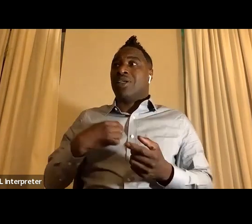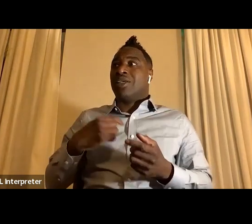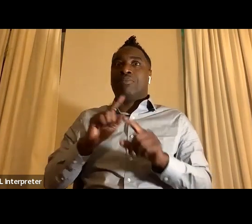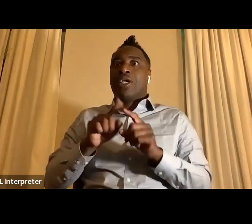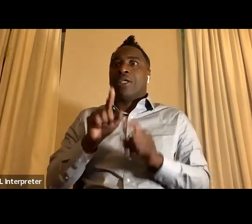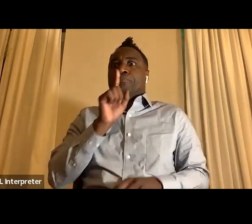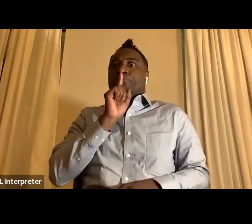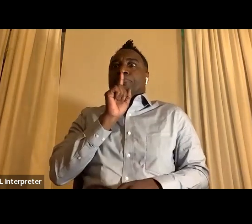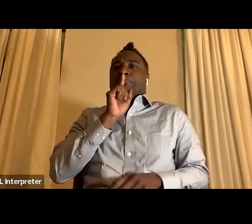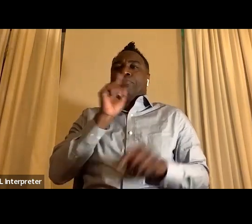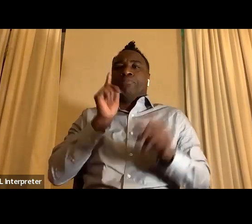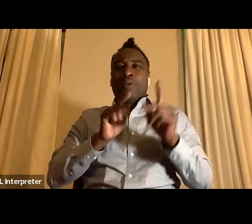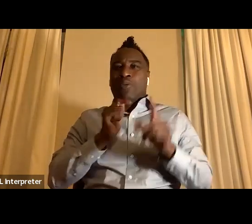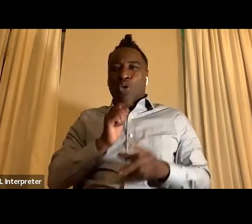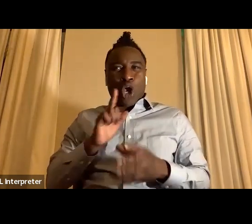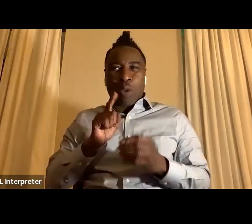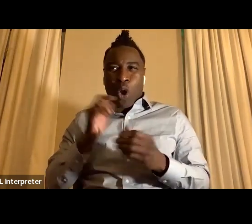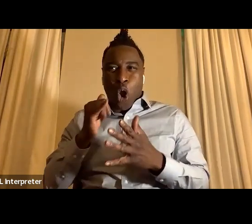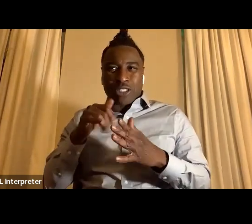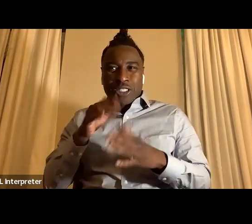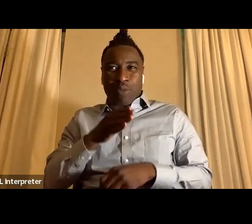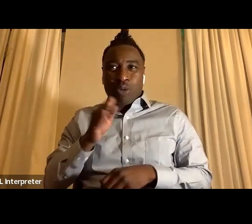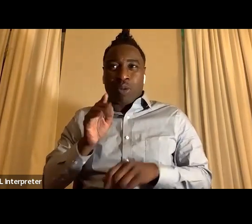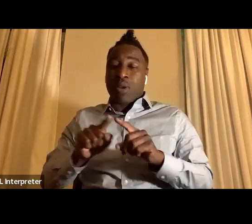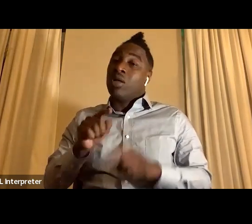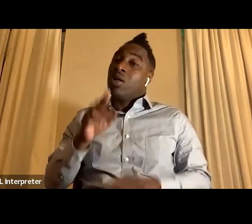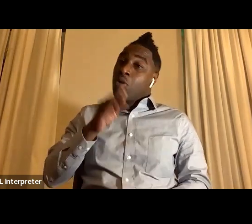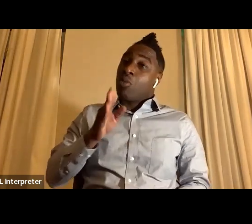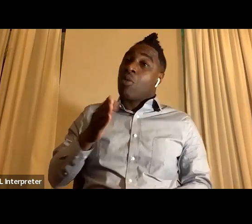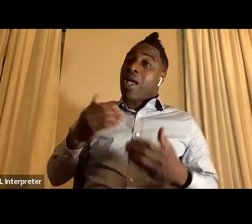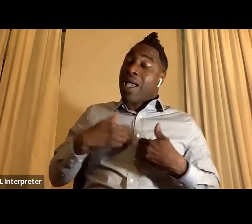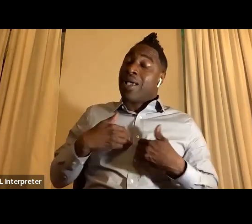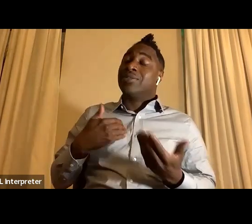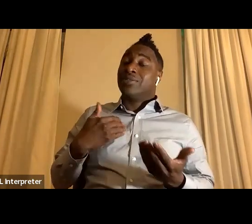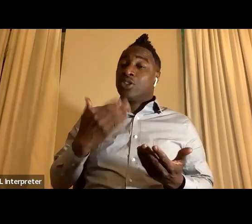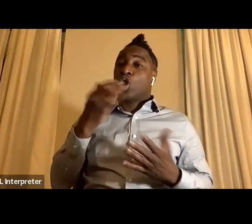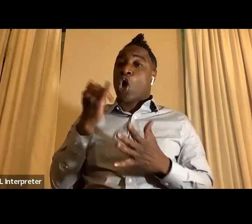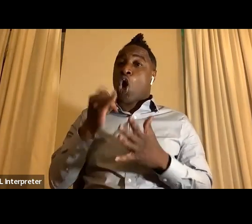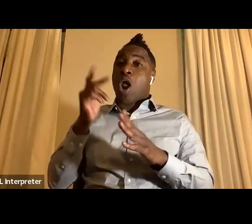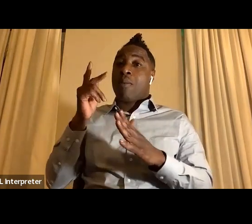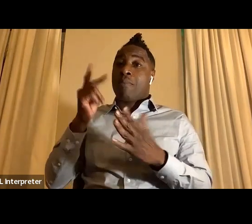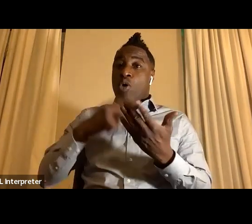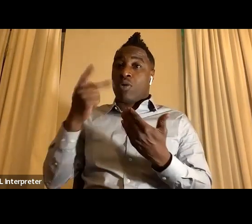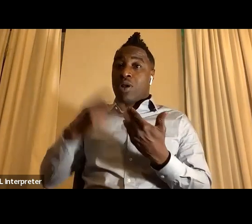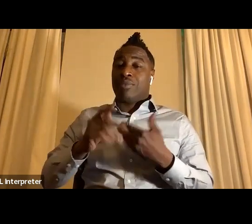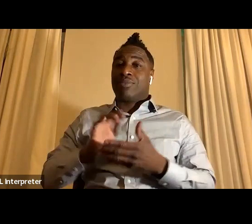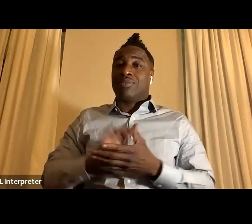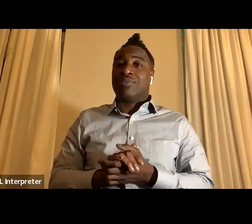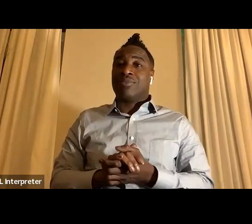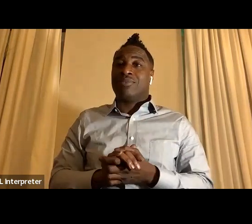But yeah, definitely have some great it definitely feels like an instance of like if, you know, you know,